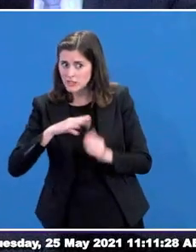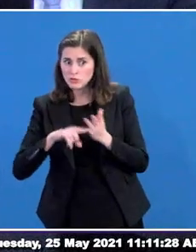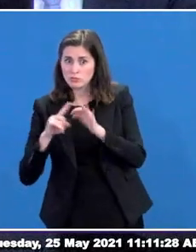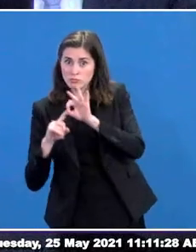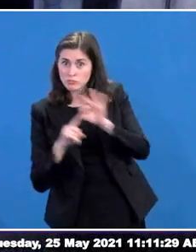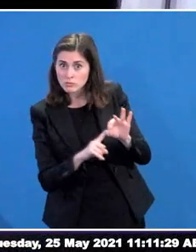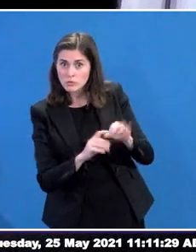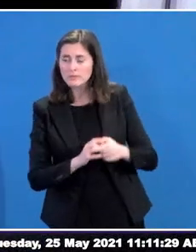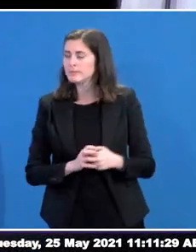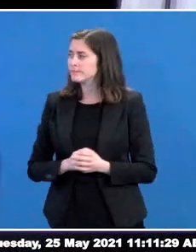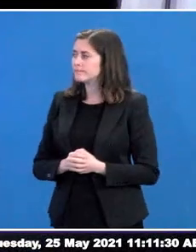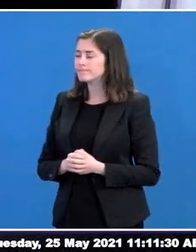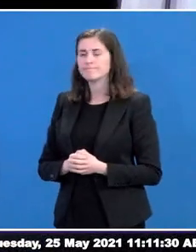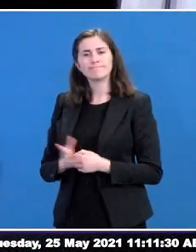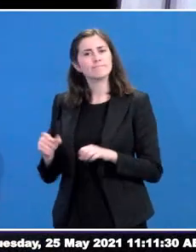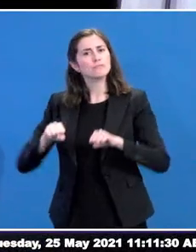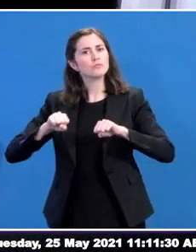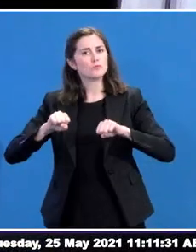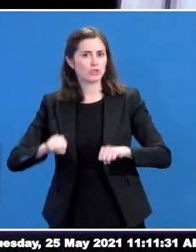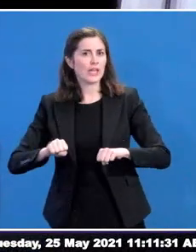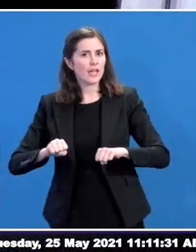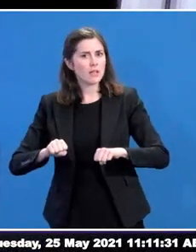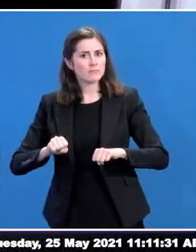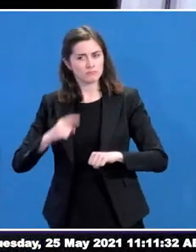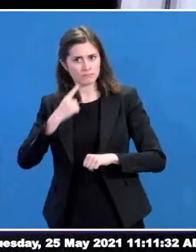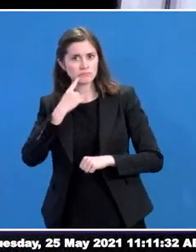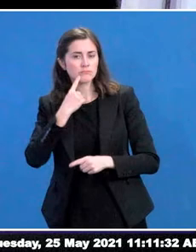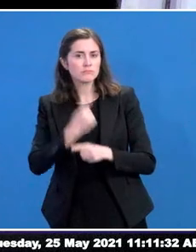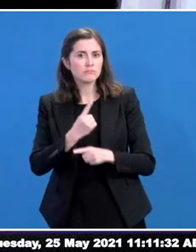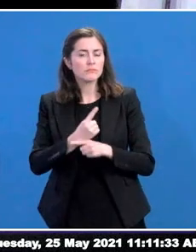Well, what I suggest is that we shall assume that this finishes